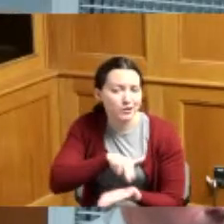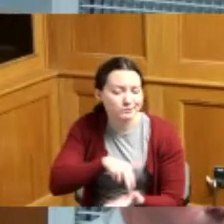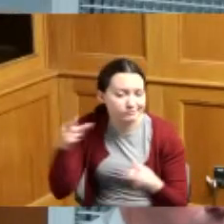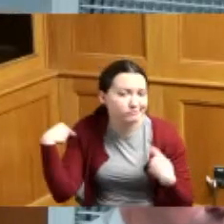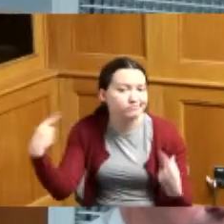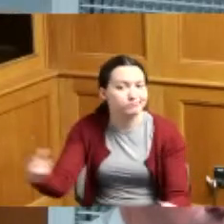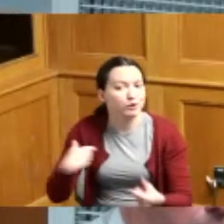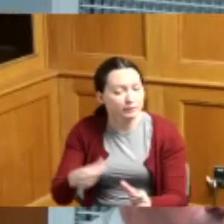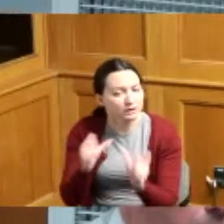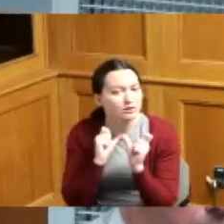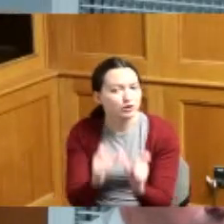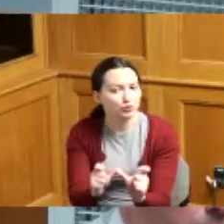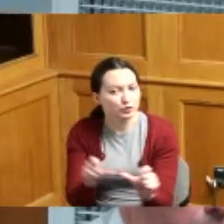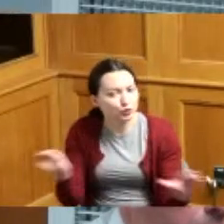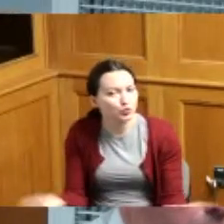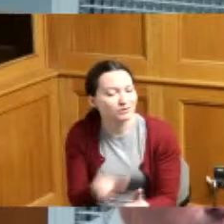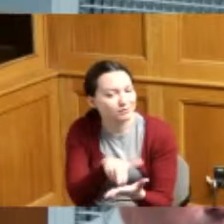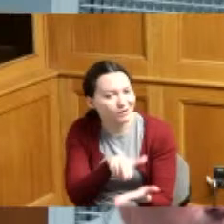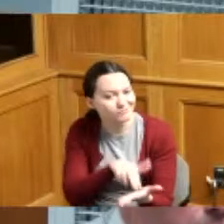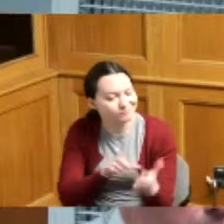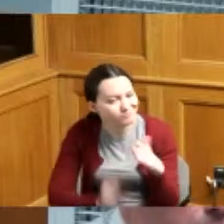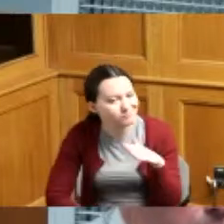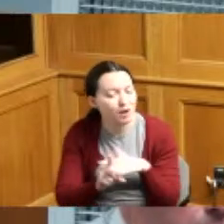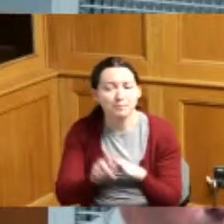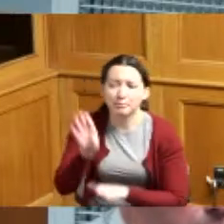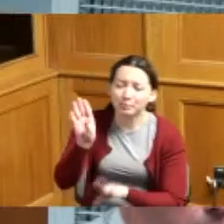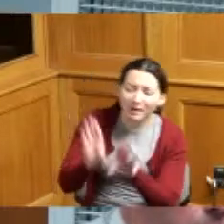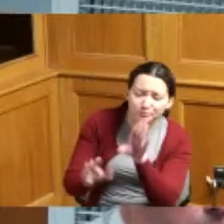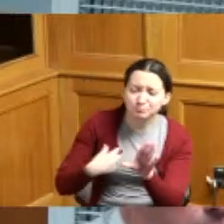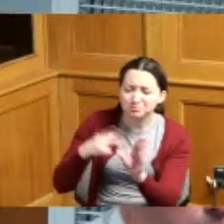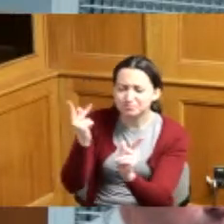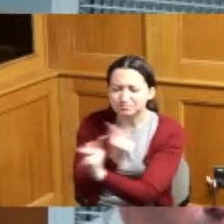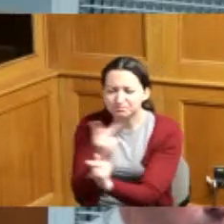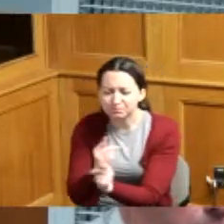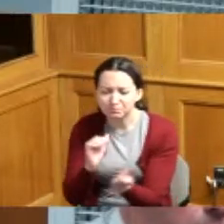we continue to do that as these contracts come up for bid we'll we'll look at ways to to see what's